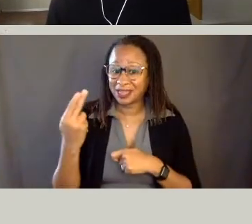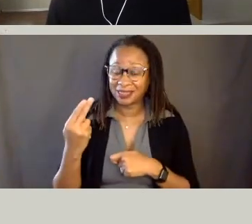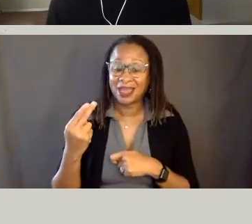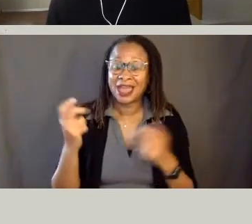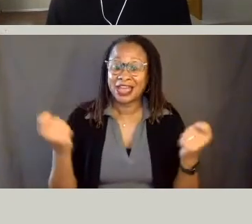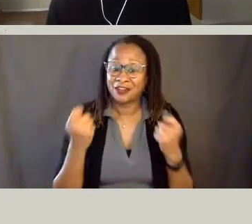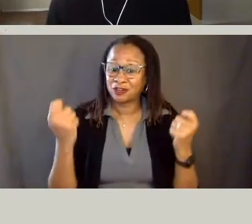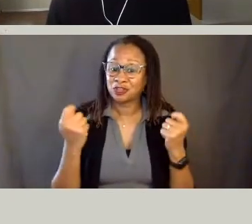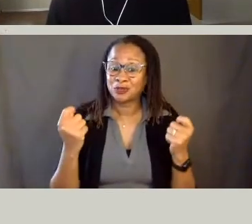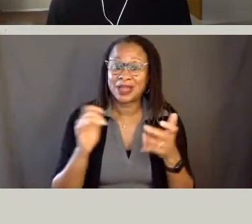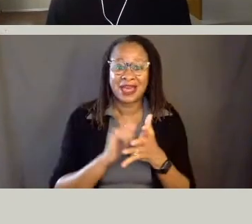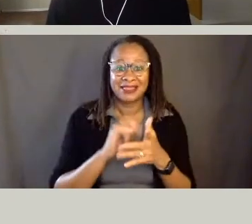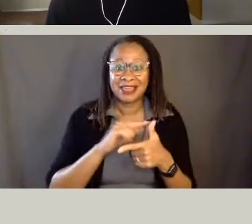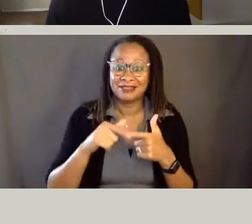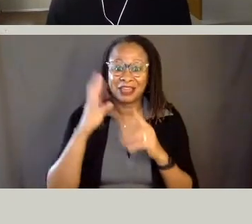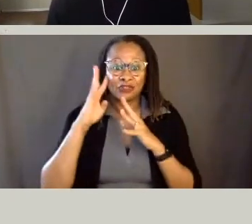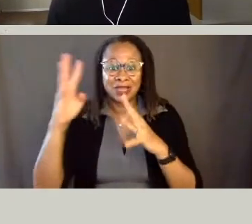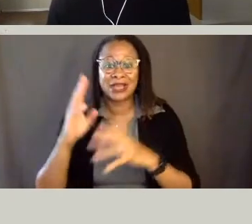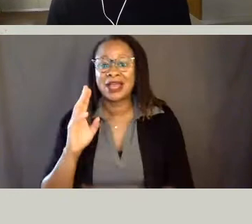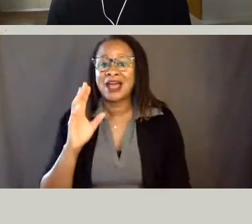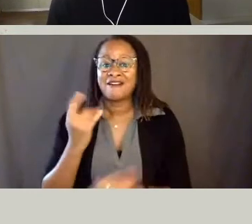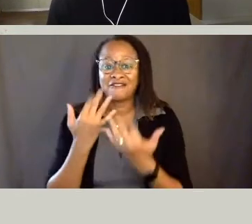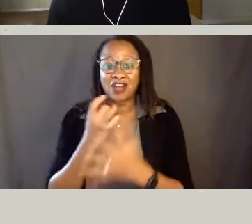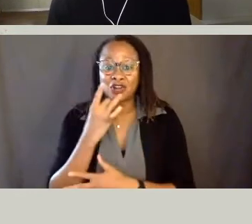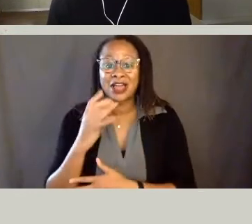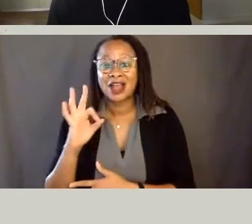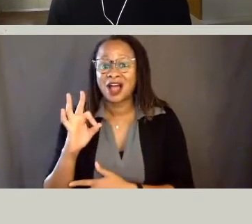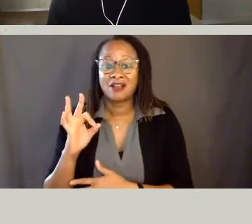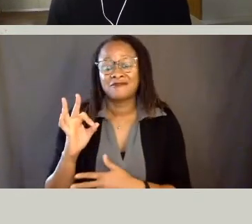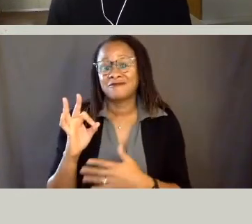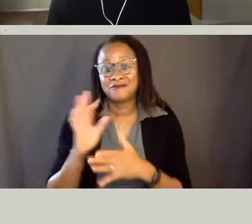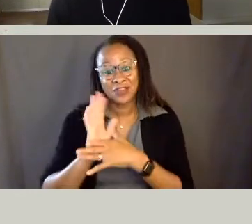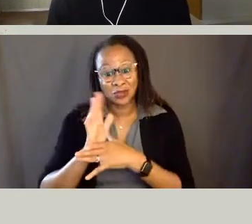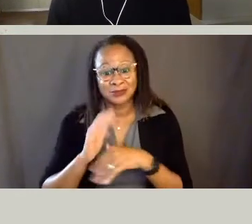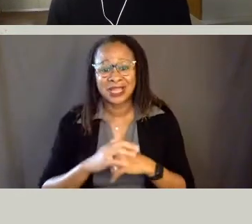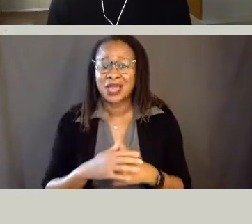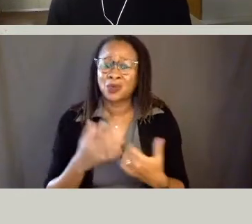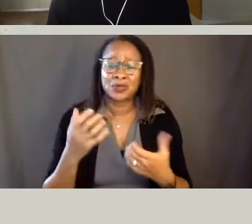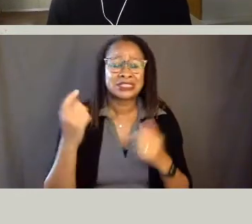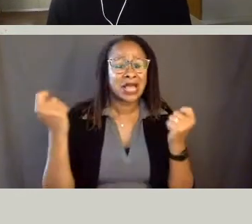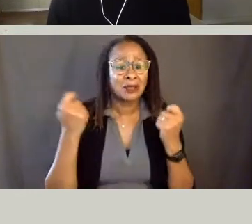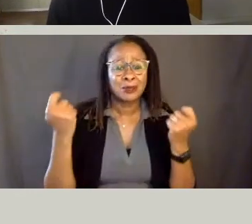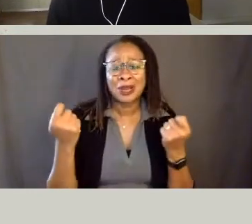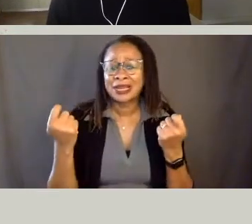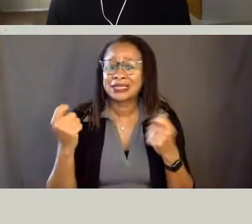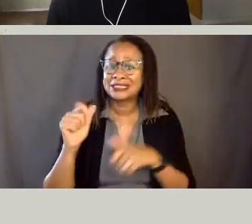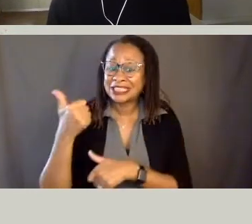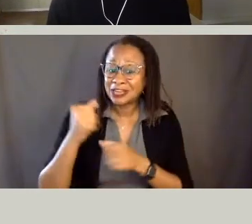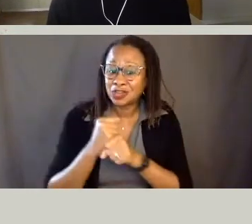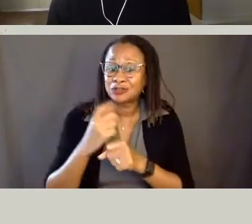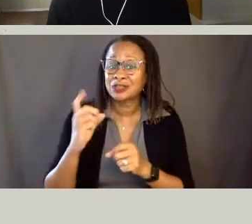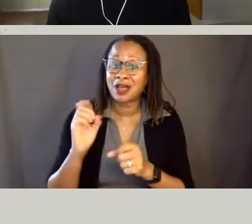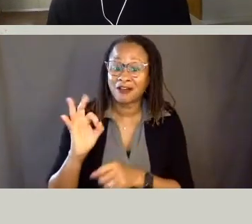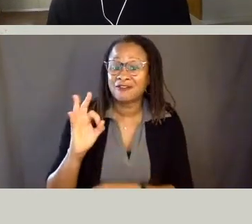This is our, we're celebrating 10 years of the Doc Lab, and many of our filmmakers that have been